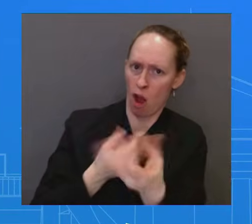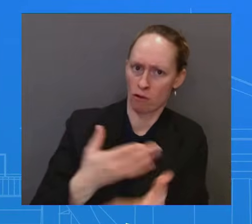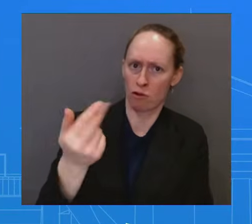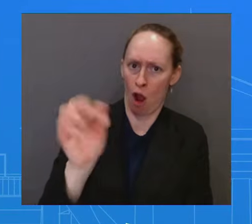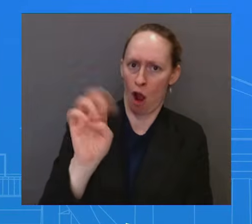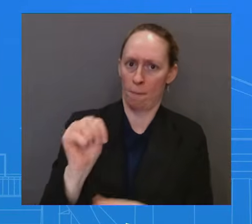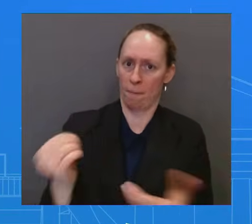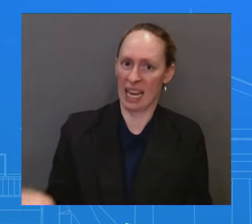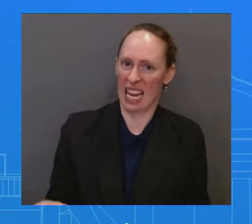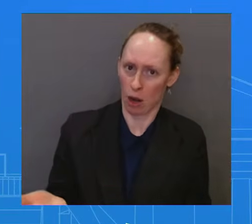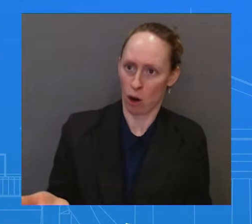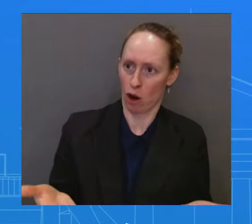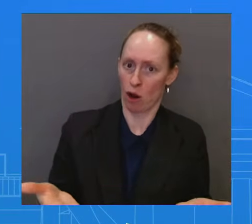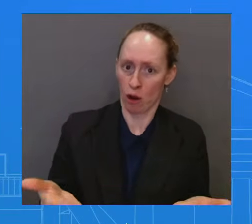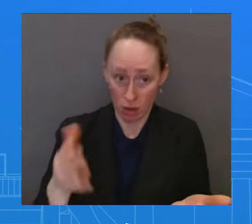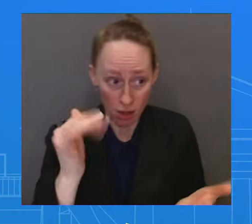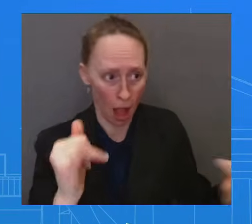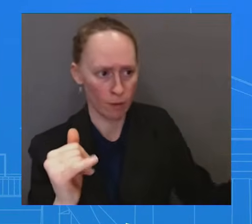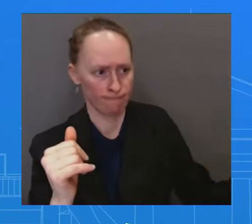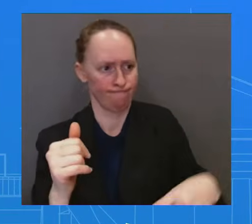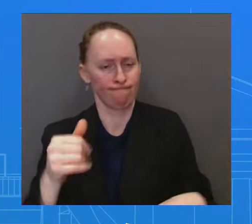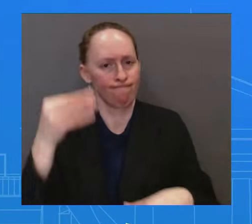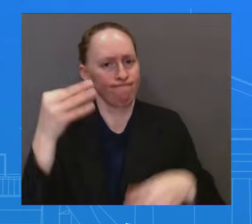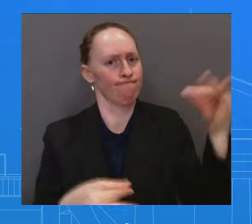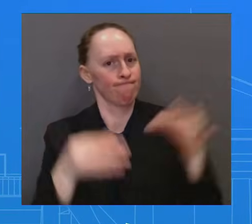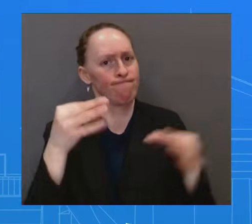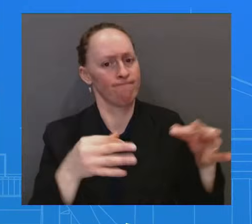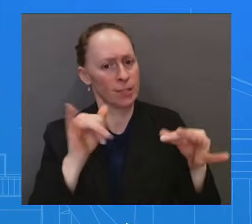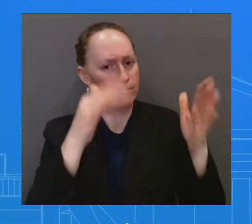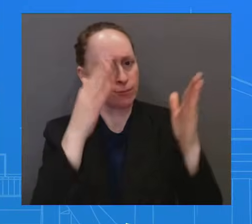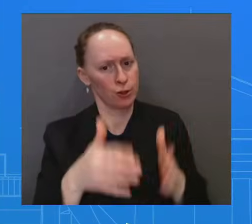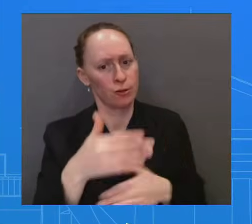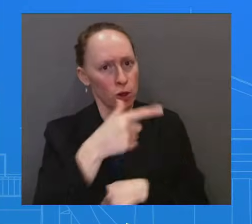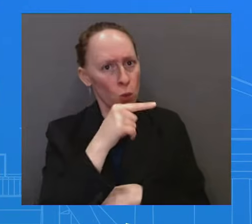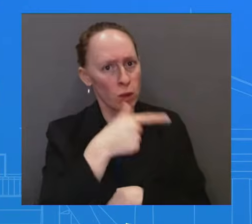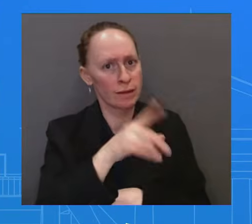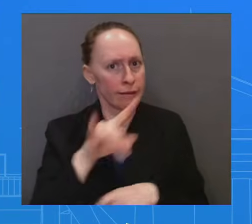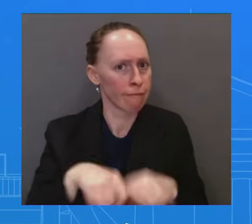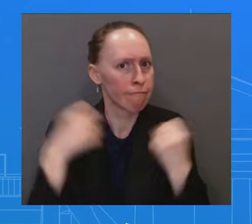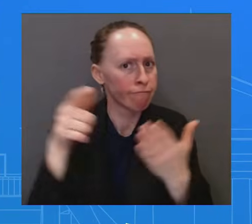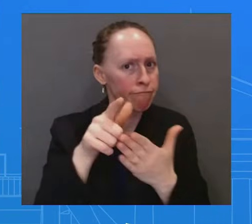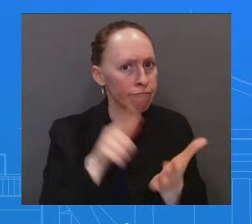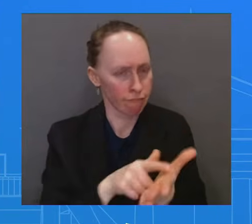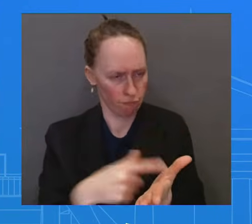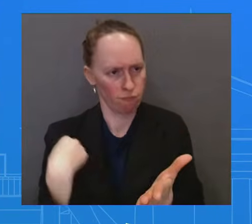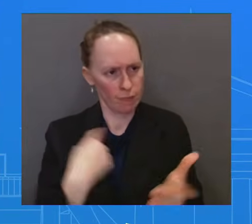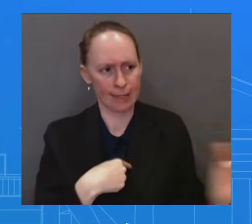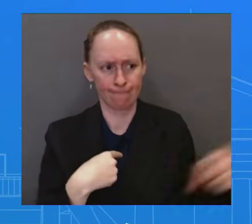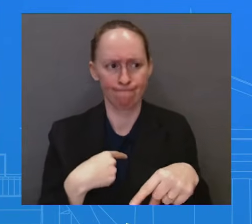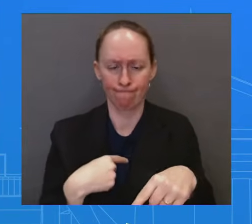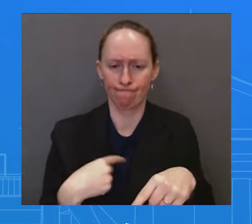and defend our national interests around -- around the world. The Press: What would he say to current and former Justice Department officials